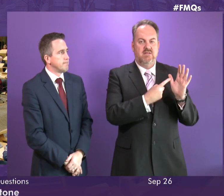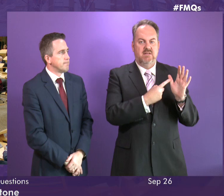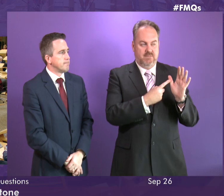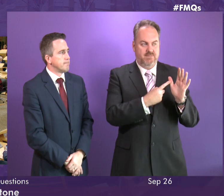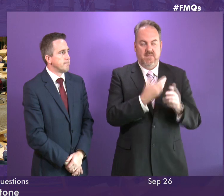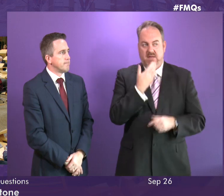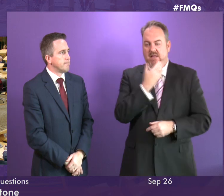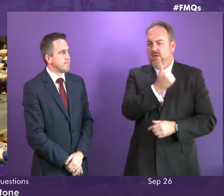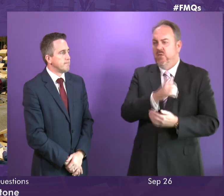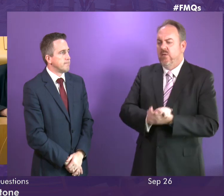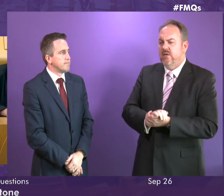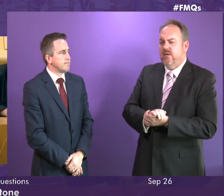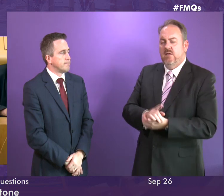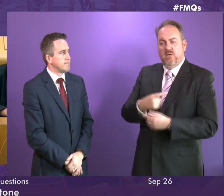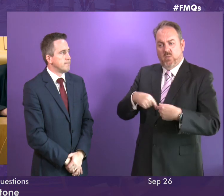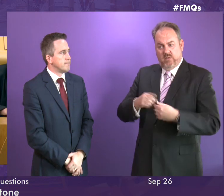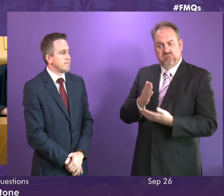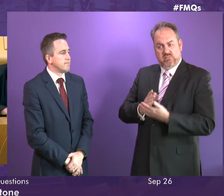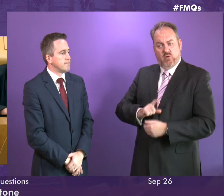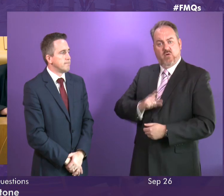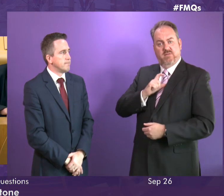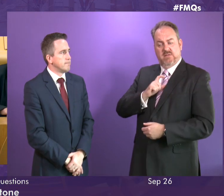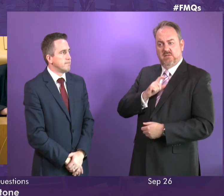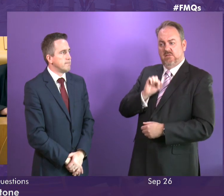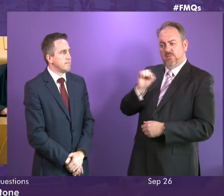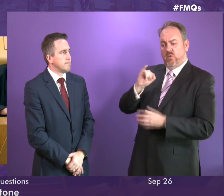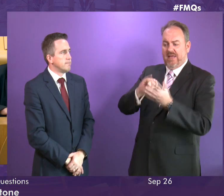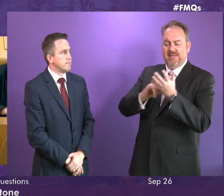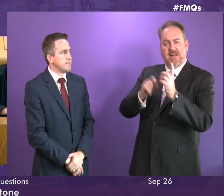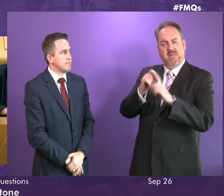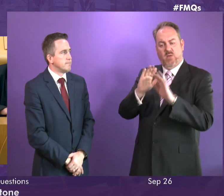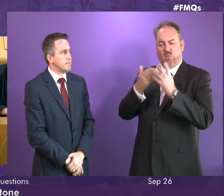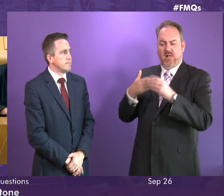We have every confidence in the Scottish National Party Government’s world-leading ability